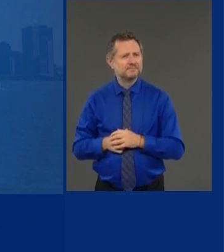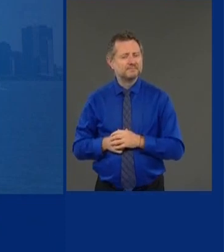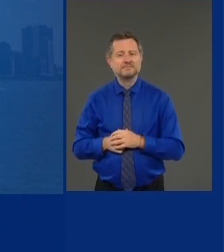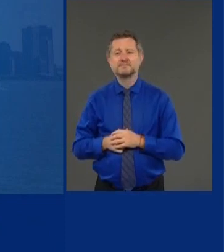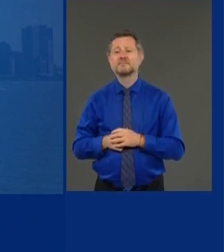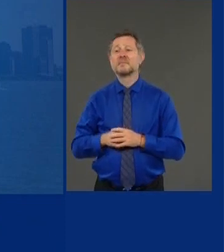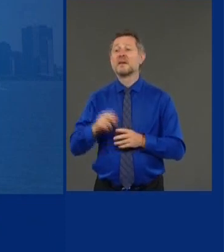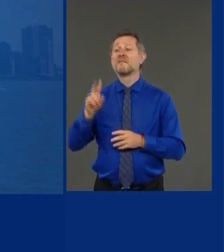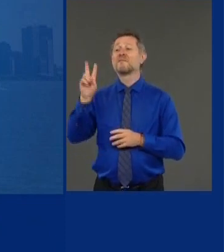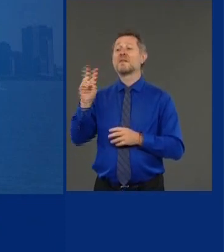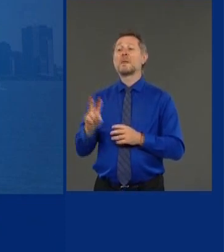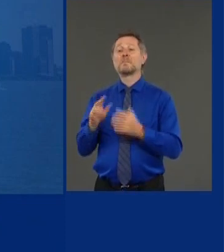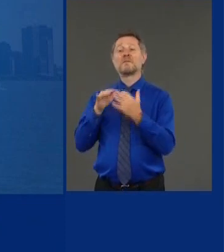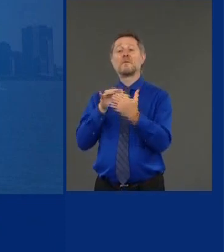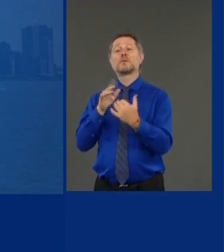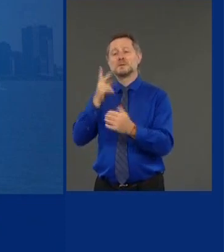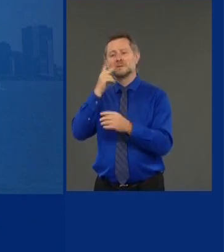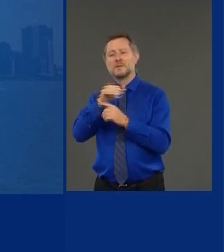TV SCREEN EVERY NIGHT SAYING